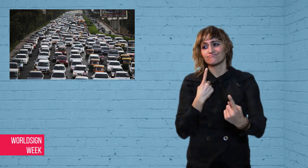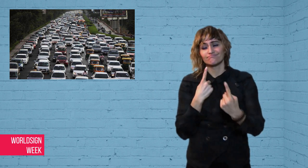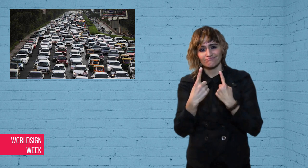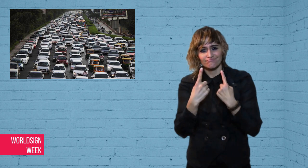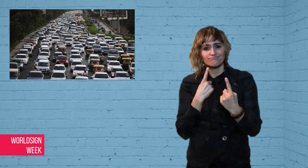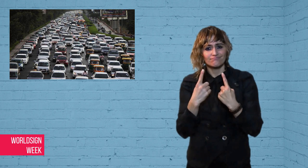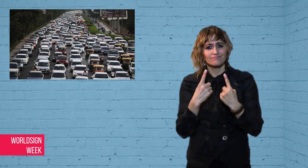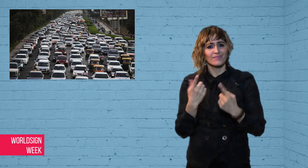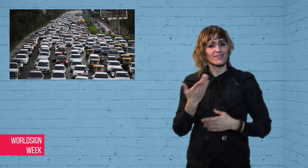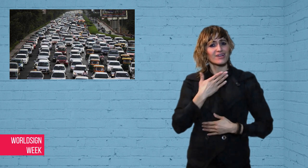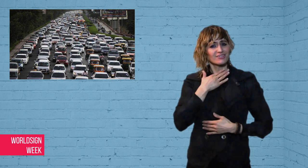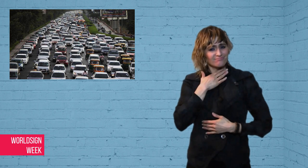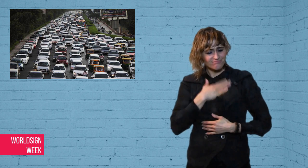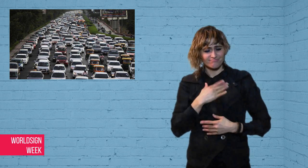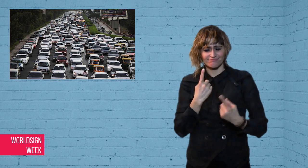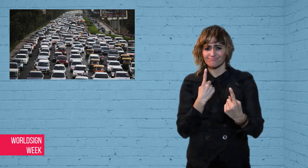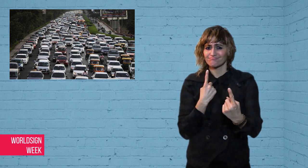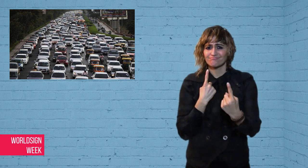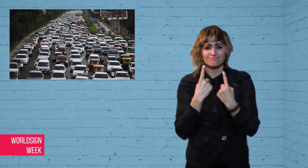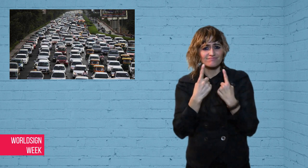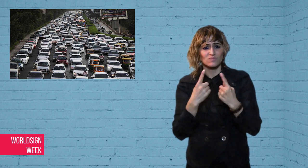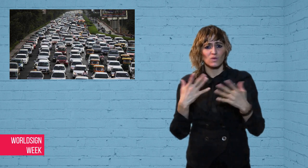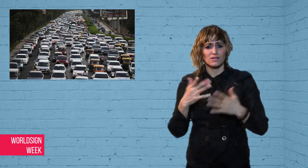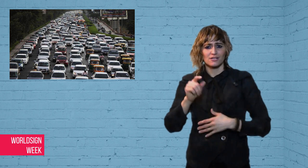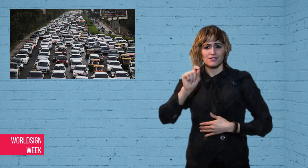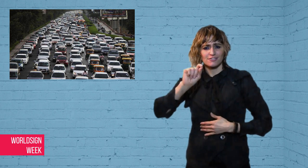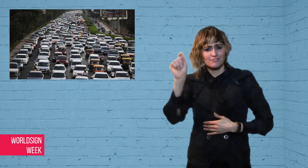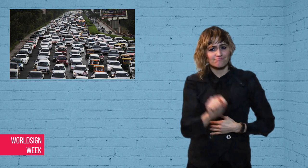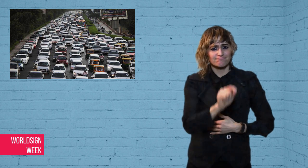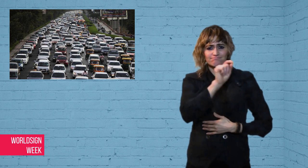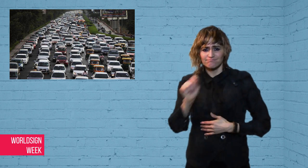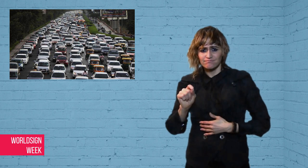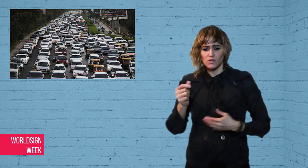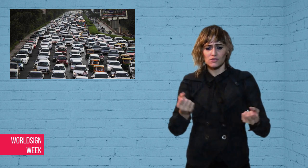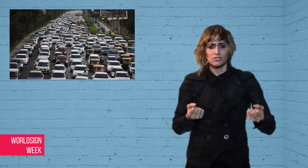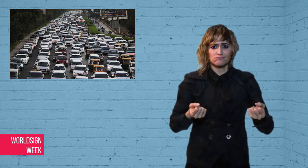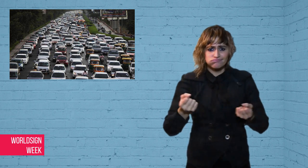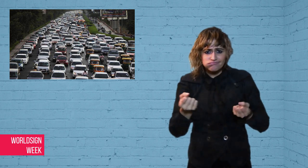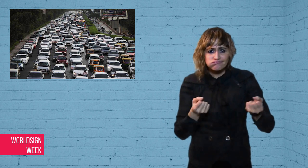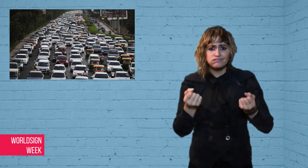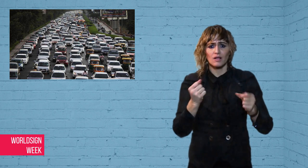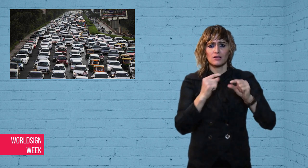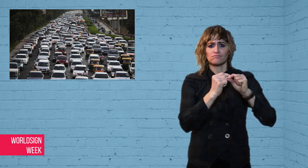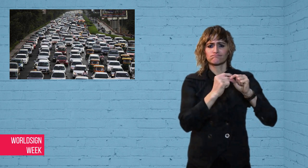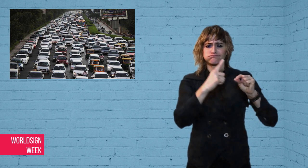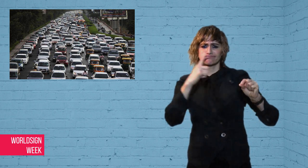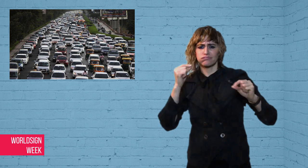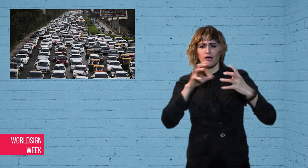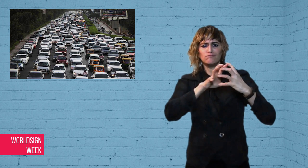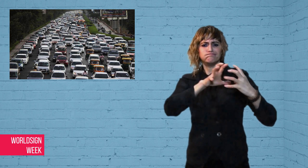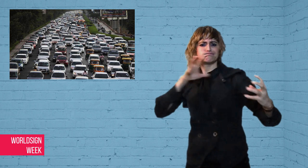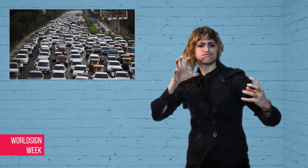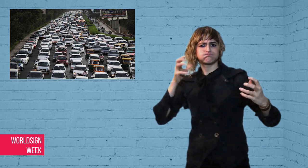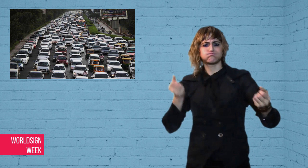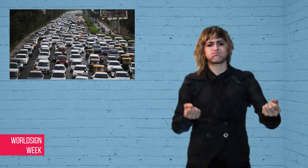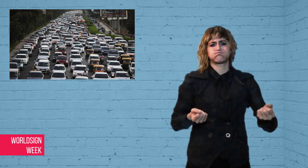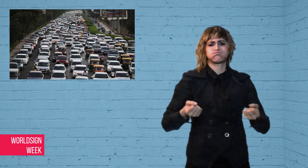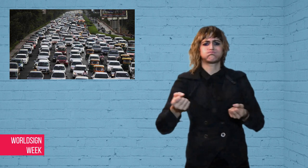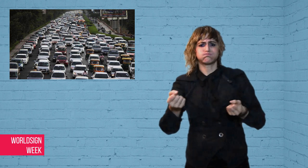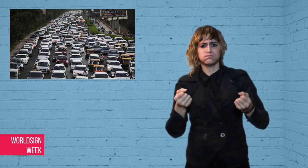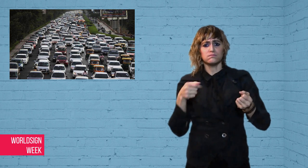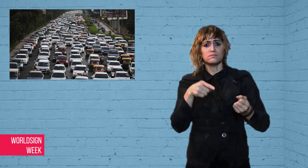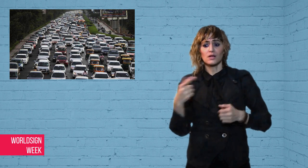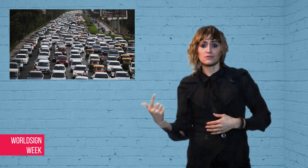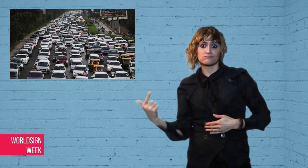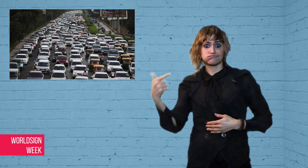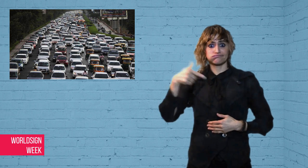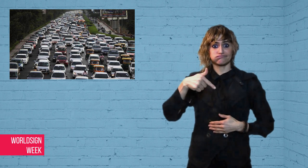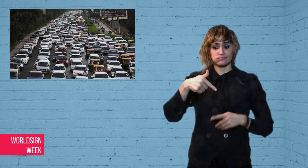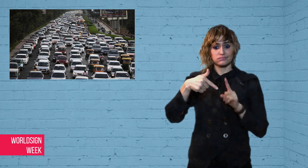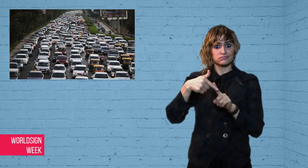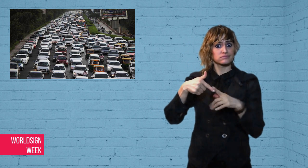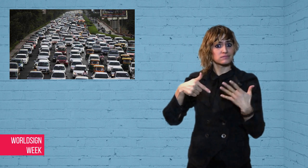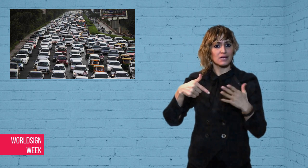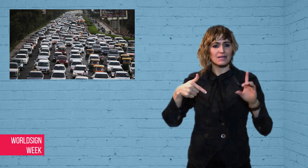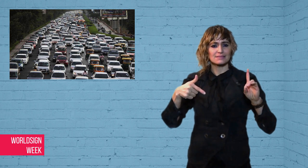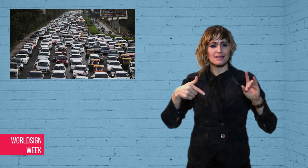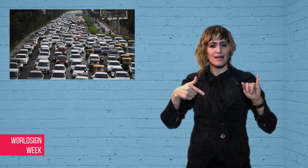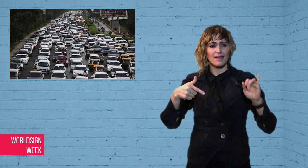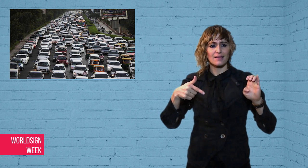summit in Mexico City to announce banning diesel cars